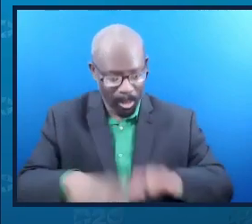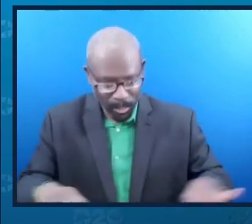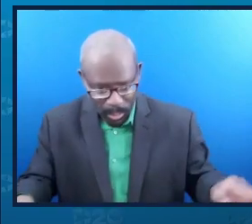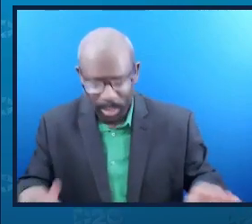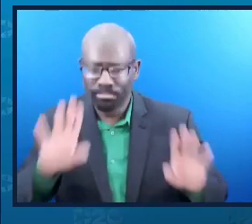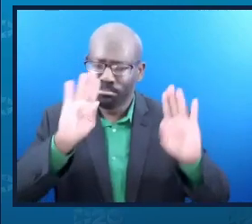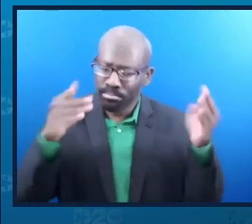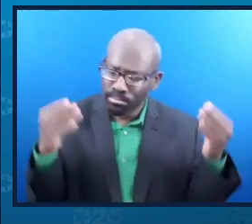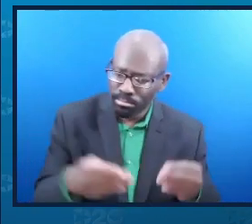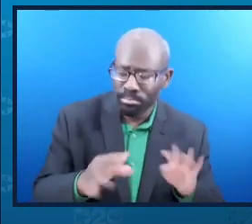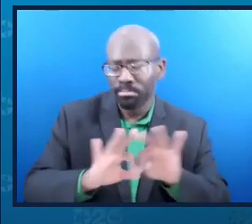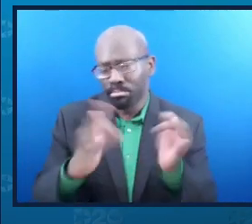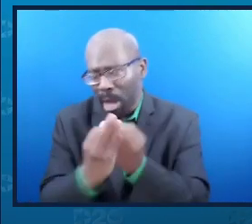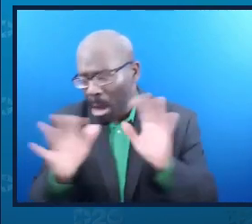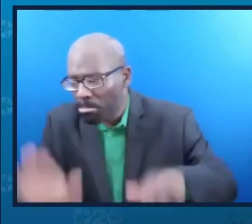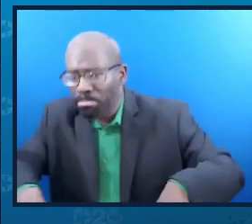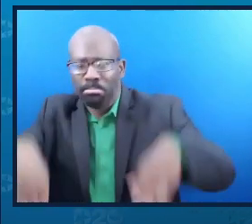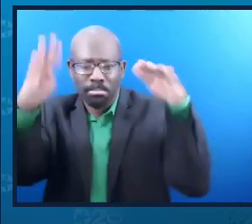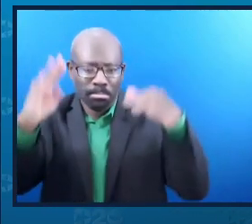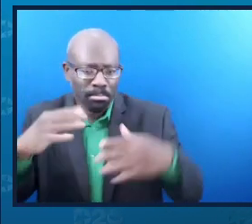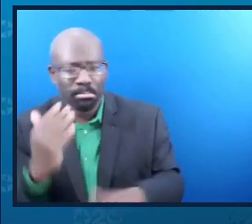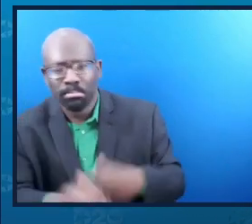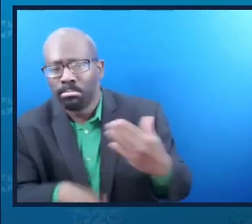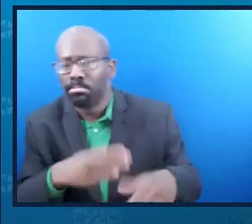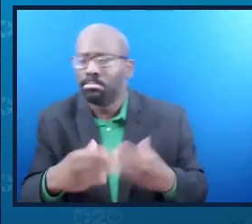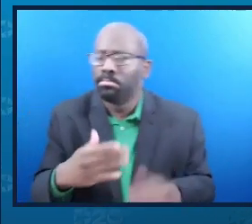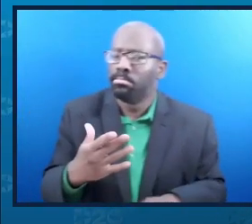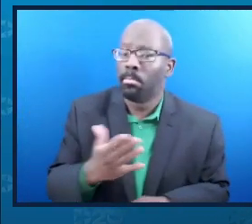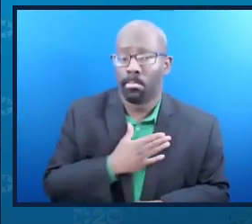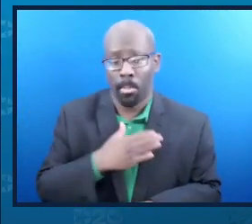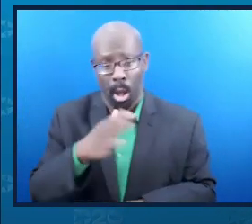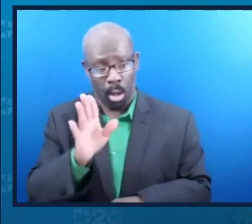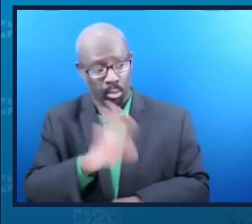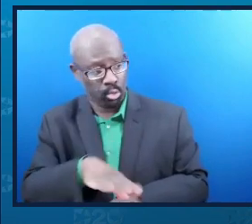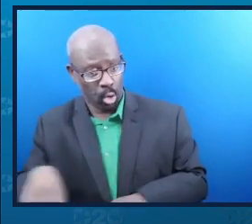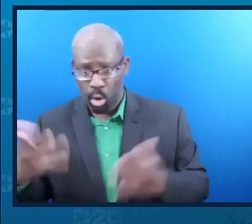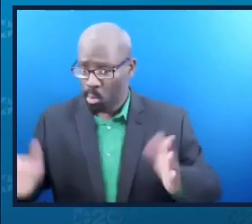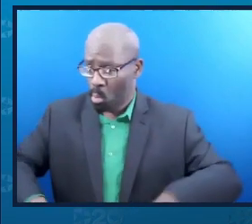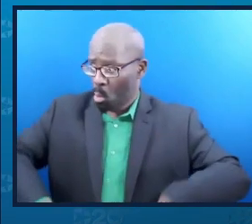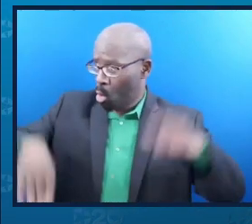PLEASE WELCOME, SPEAKER NANCY PELOSI. AND NOW, PLEASE WELCOME, SPEAKER